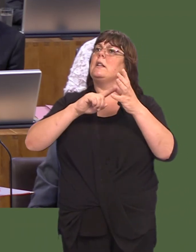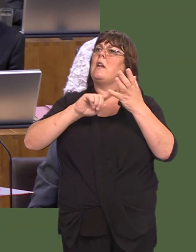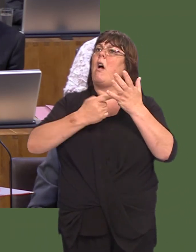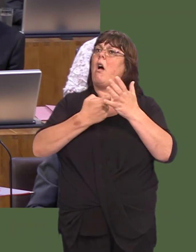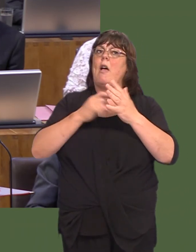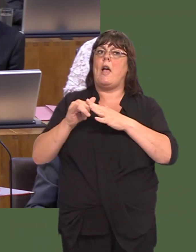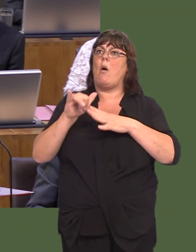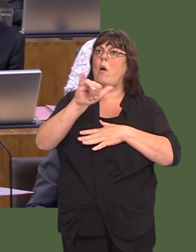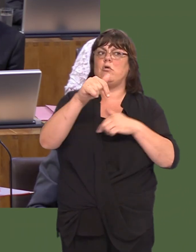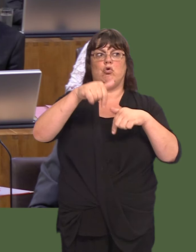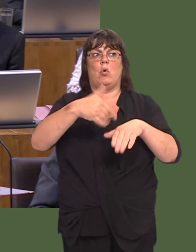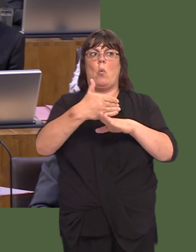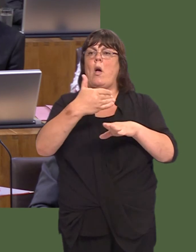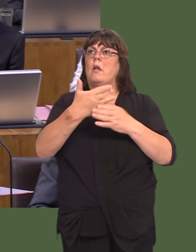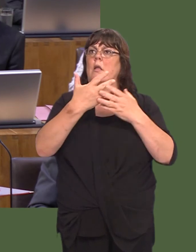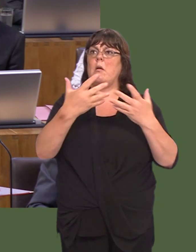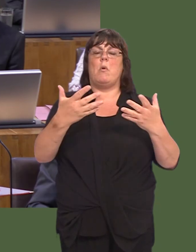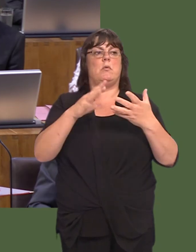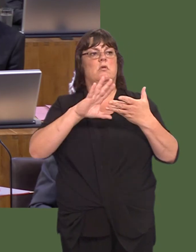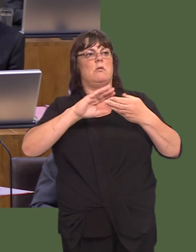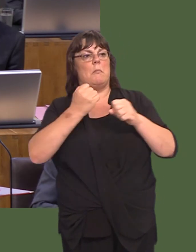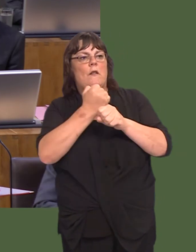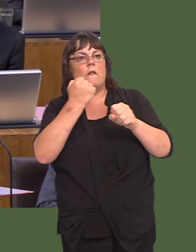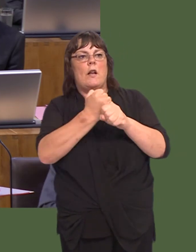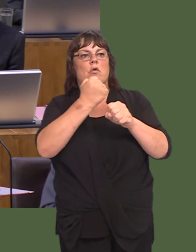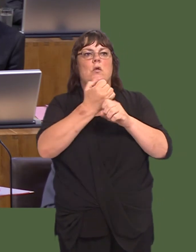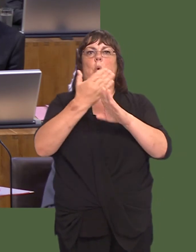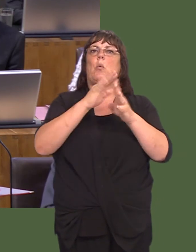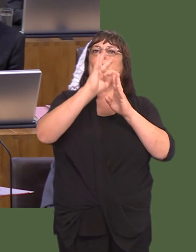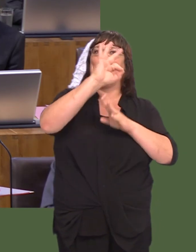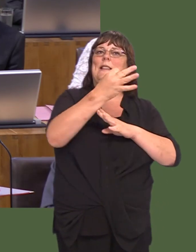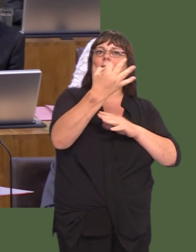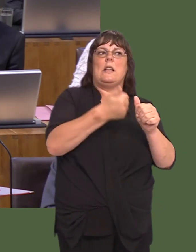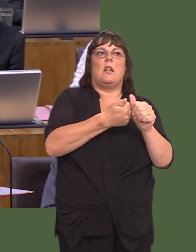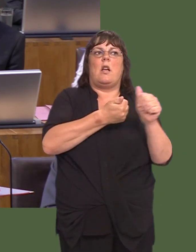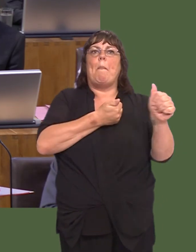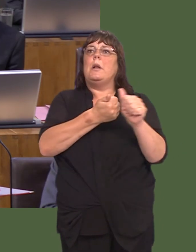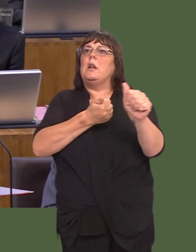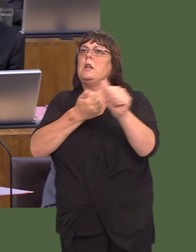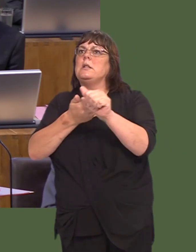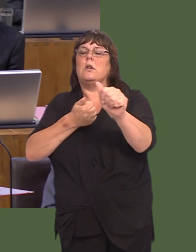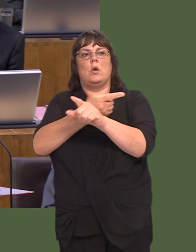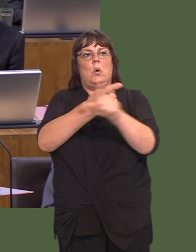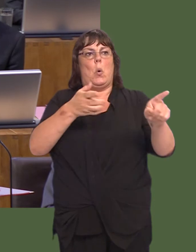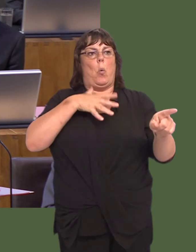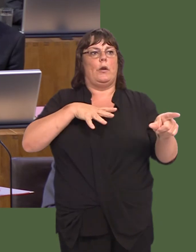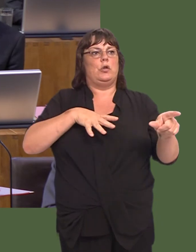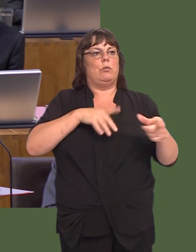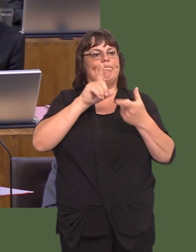At the moment, the advanced materials and manufacturing sector team is currently working with 88 companies, wishing to locate or expand in Wales.